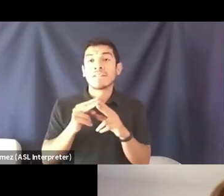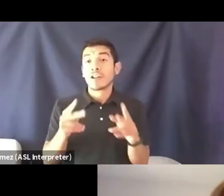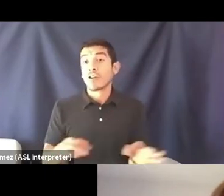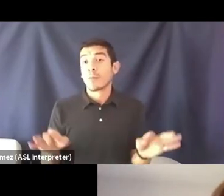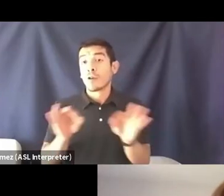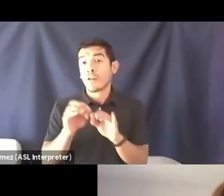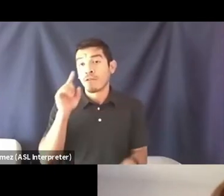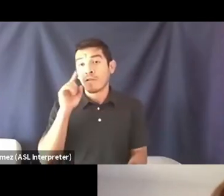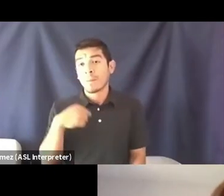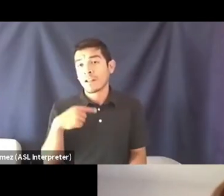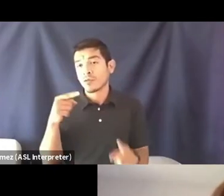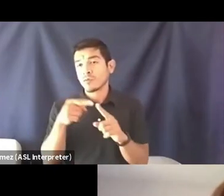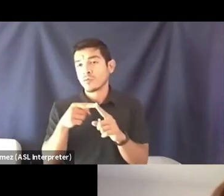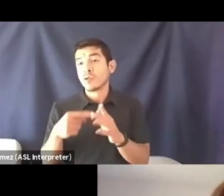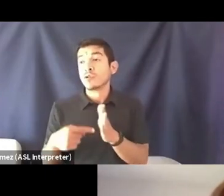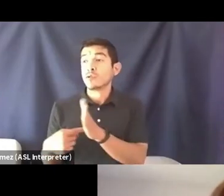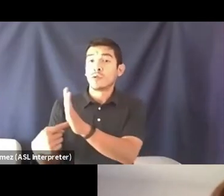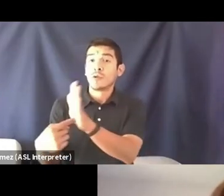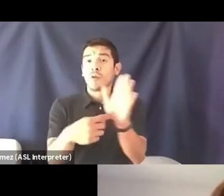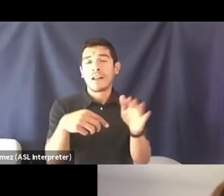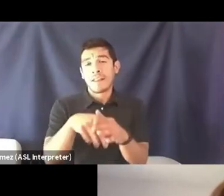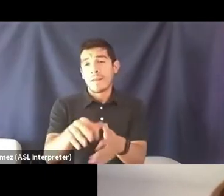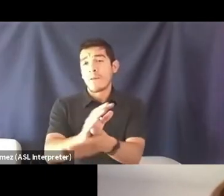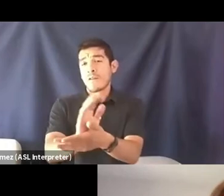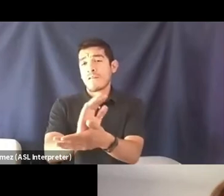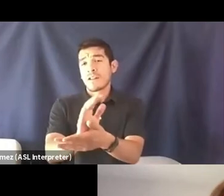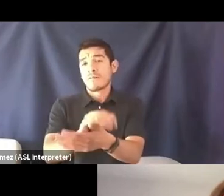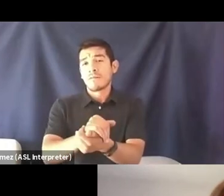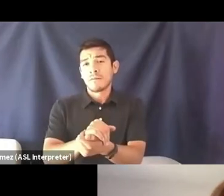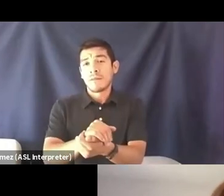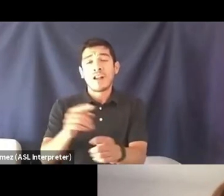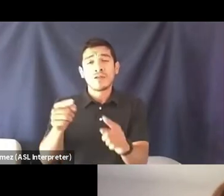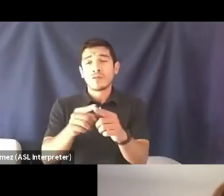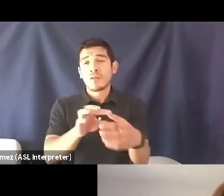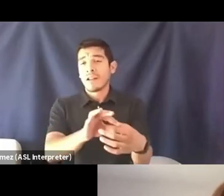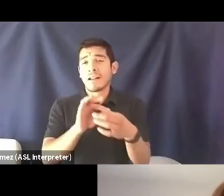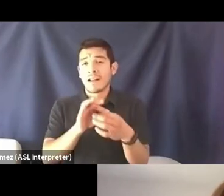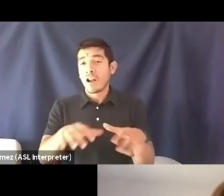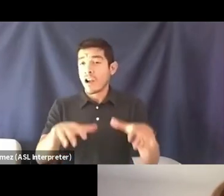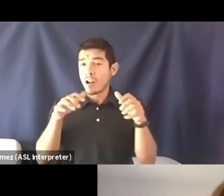to show in the film and to connect the audience with my experience